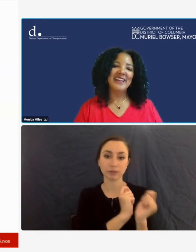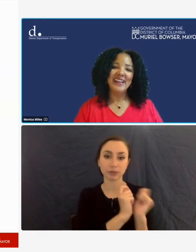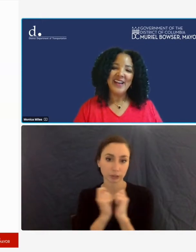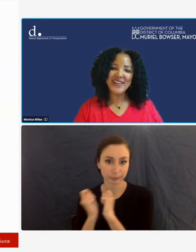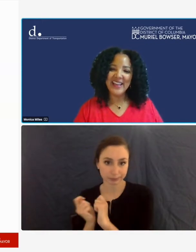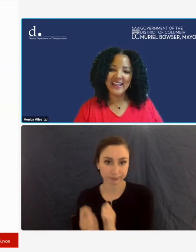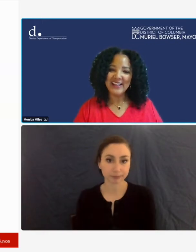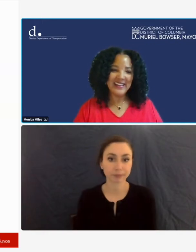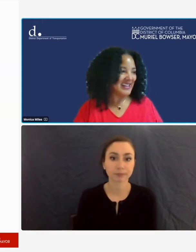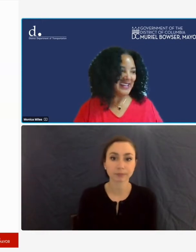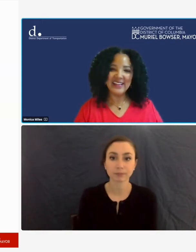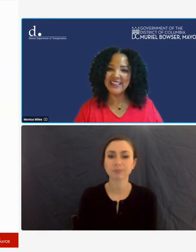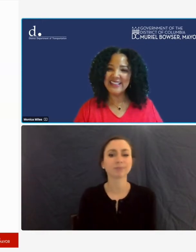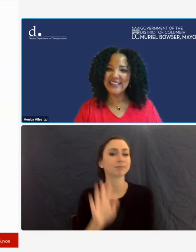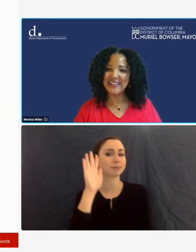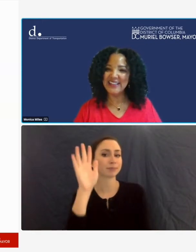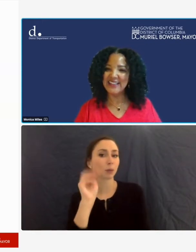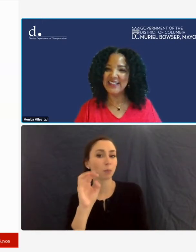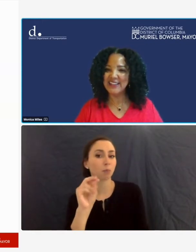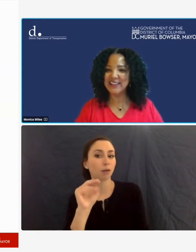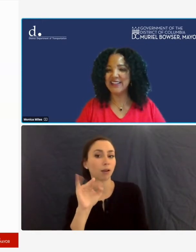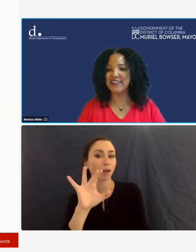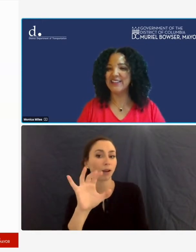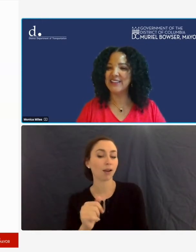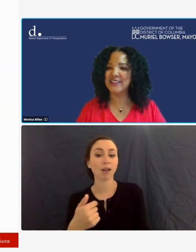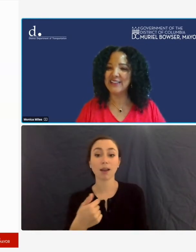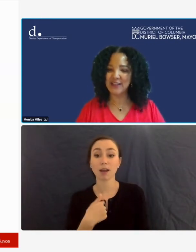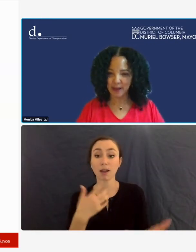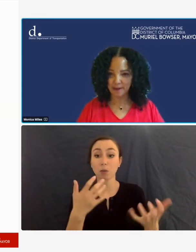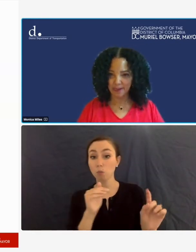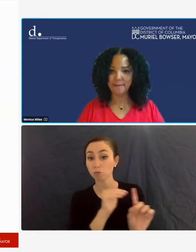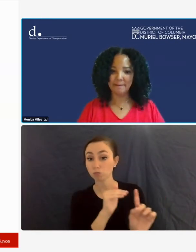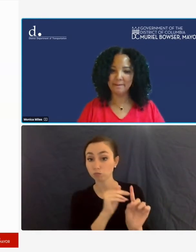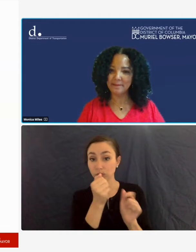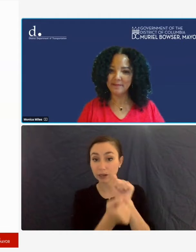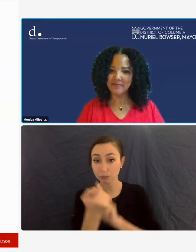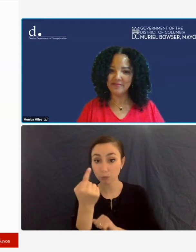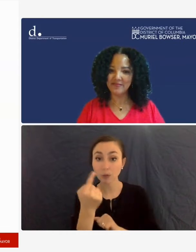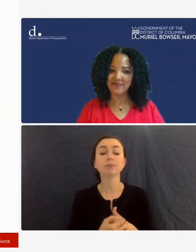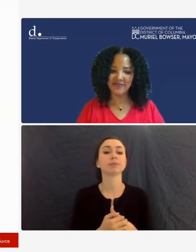hi monica yeah so i just i would like to remind everyone when if you have a question